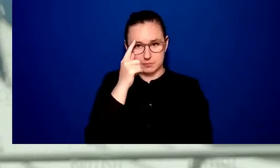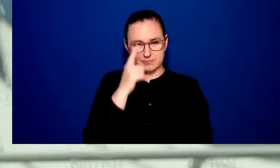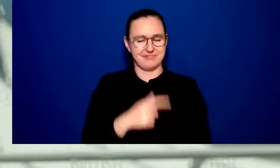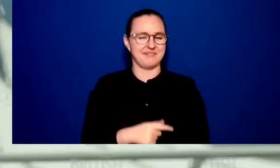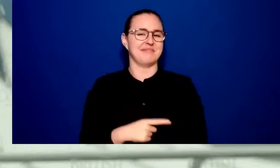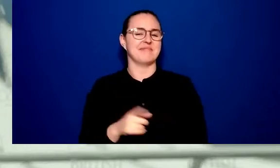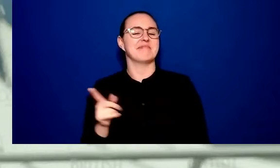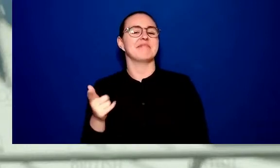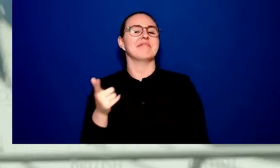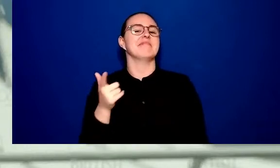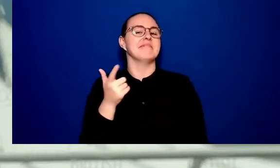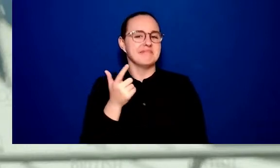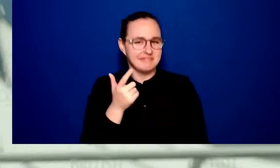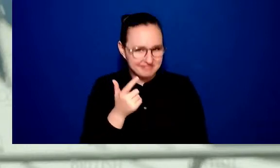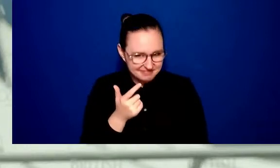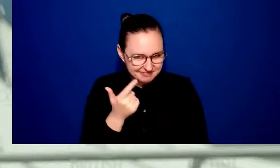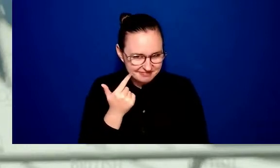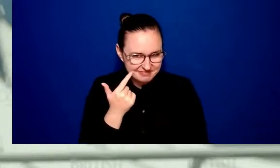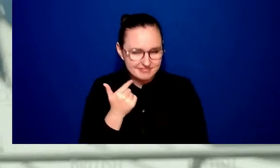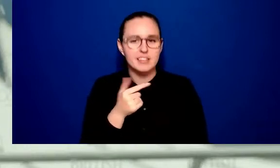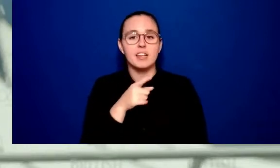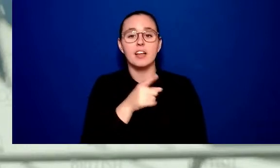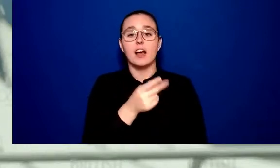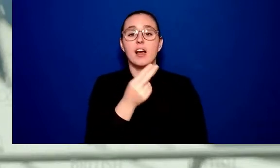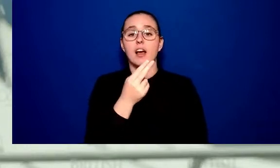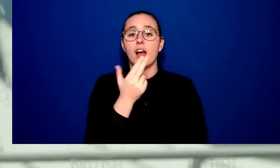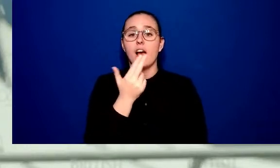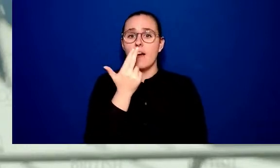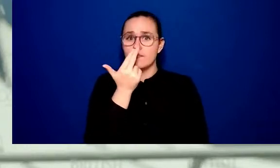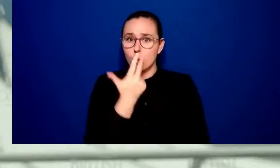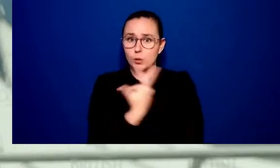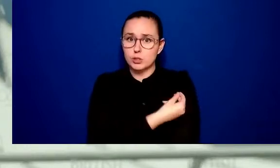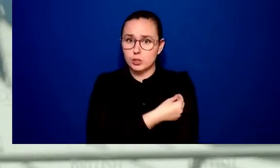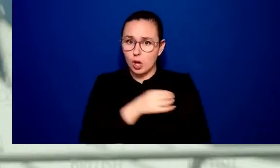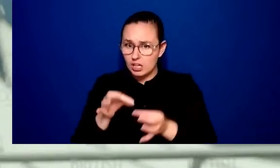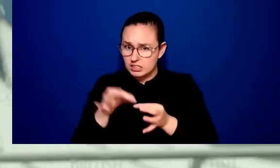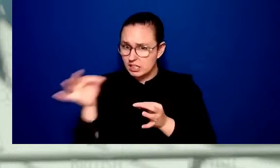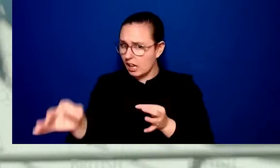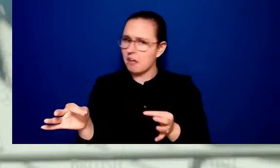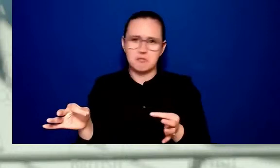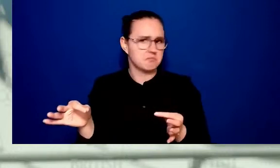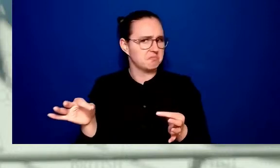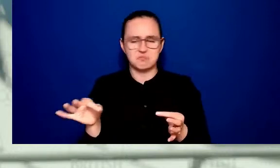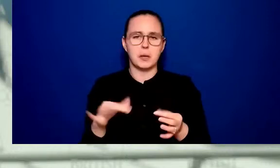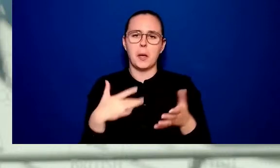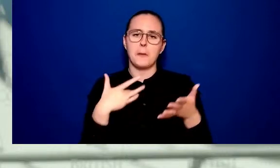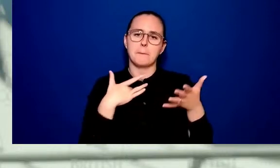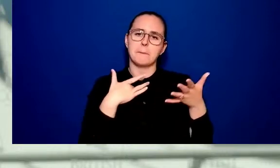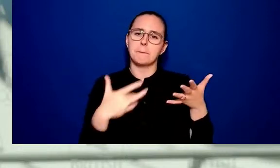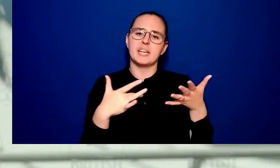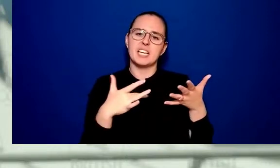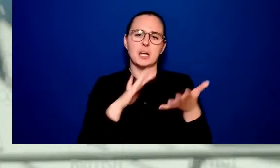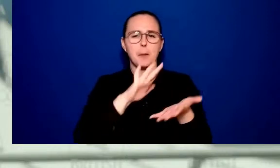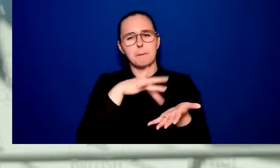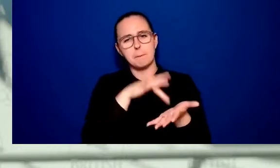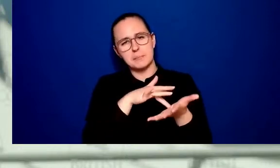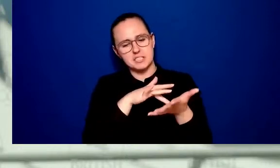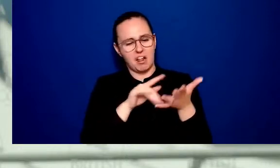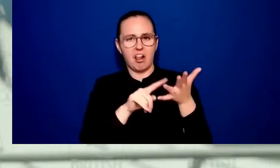not a delay We generally do it near the end of October, Middle end of October, we started to